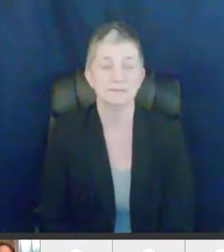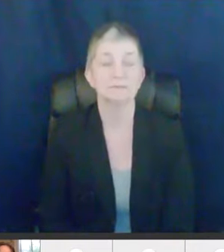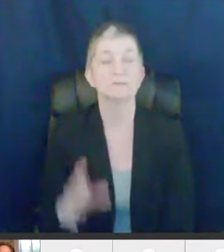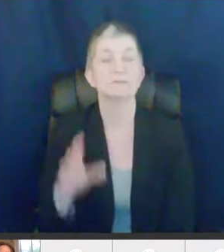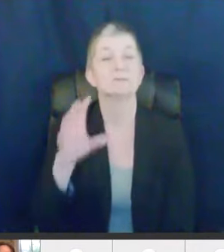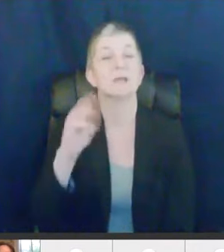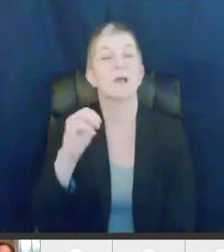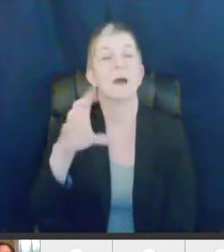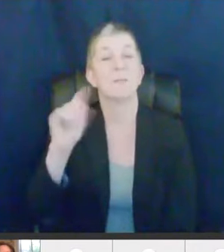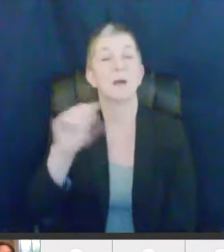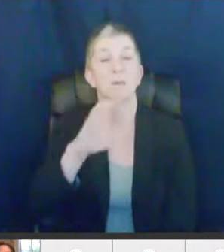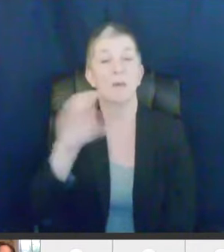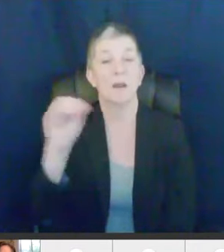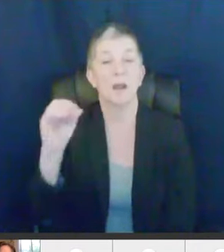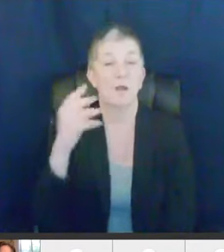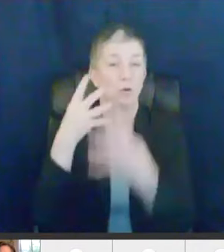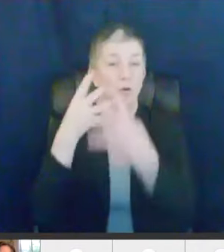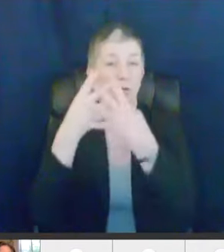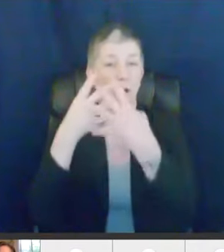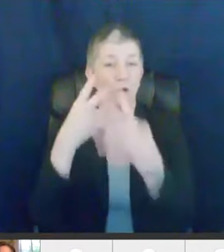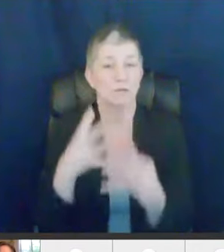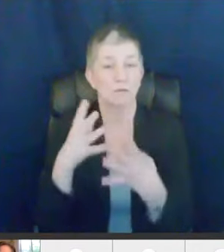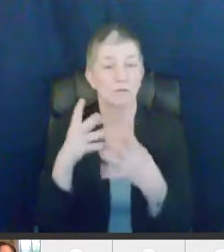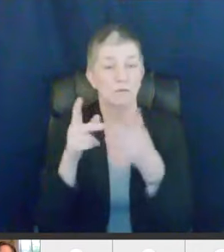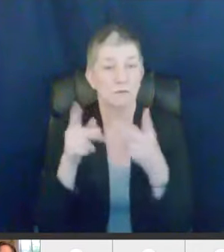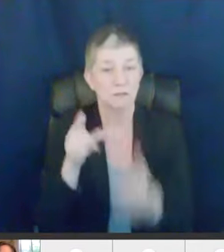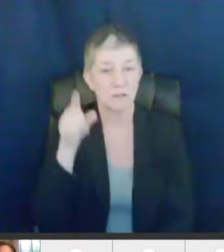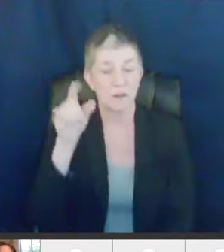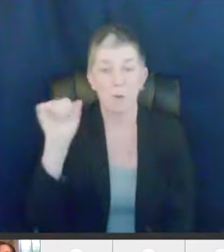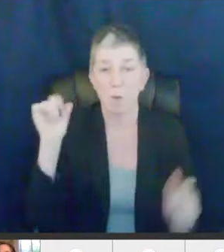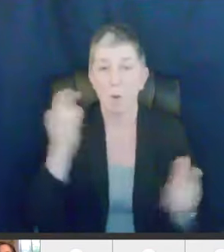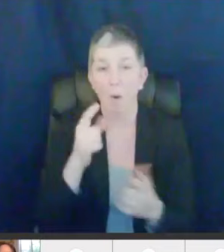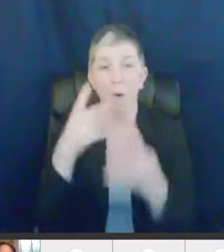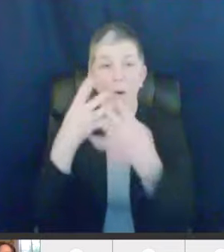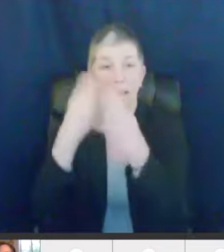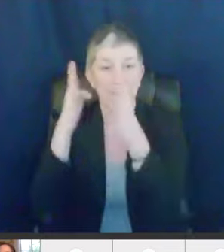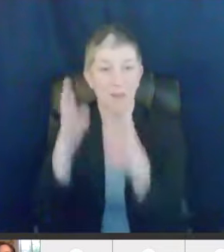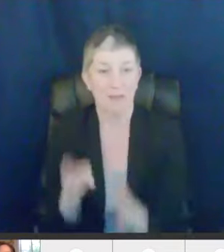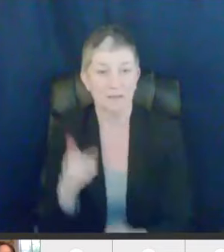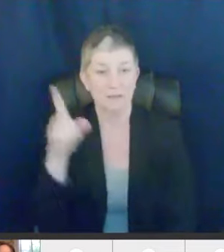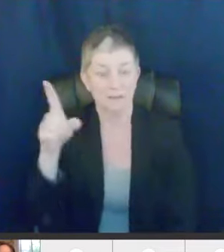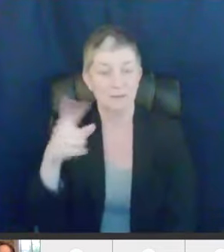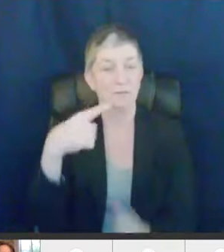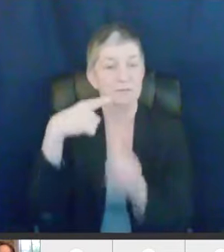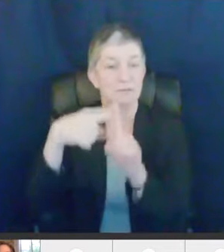Correctional Facility all inmates that have tested positive for covid19 are